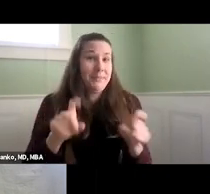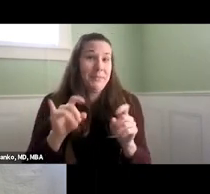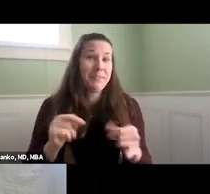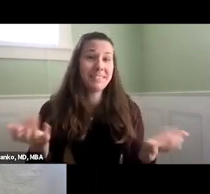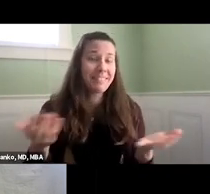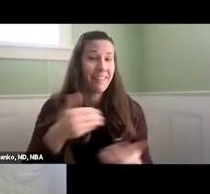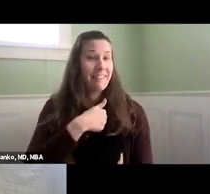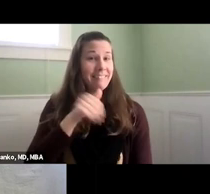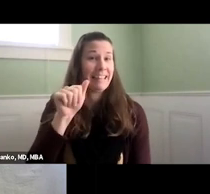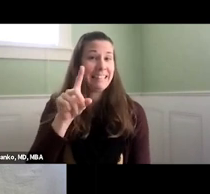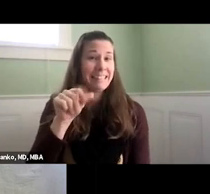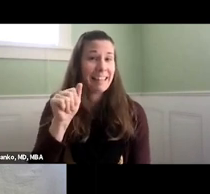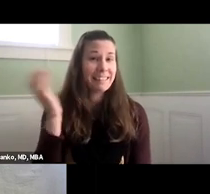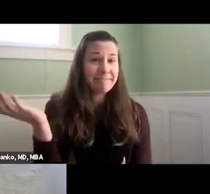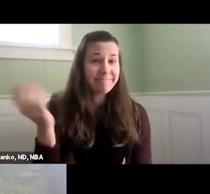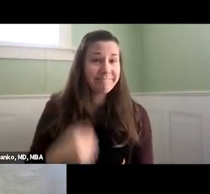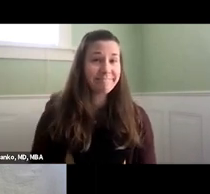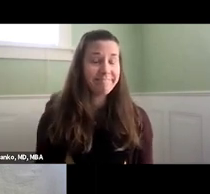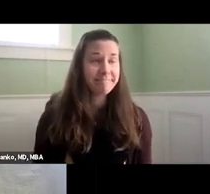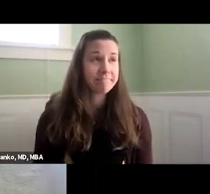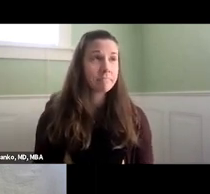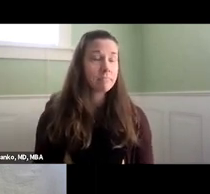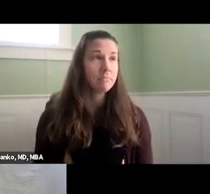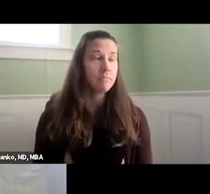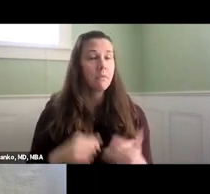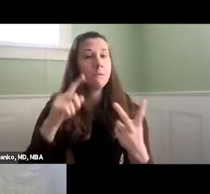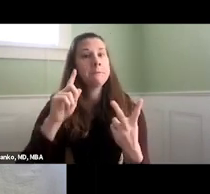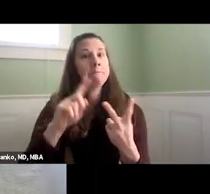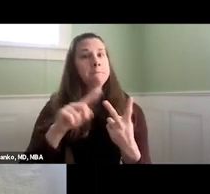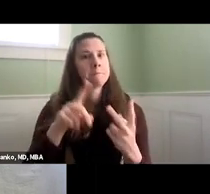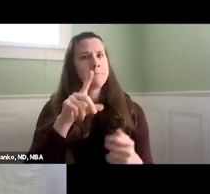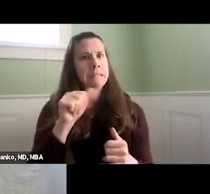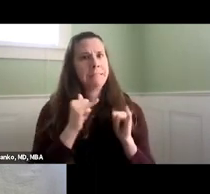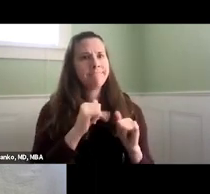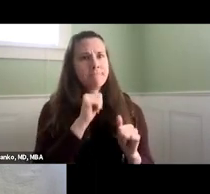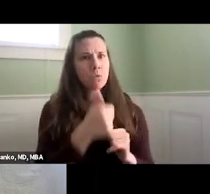money or time is not a good reason. We have the ADA Americans with Disability Act that